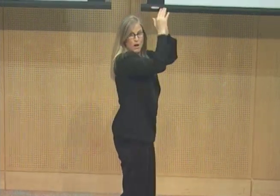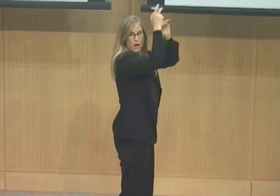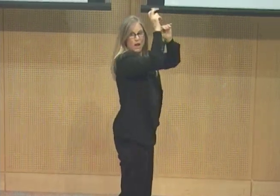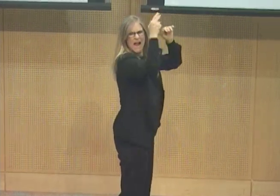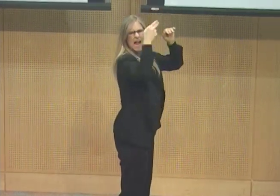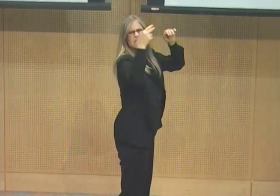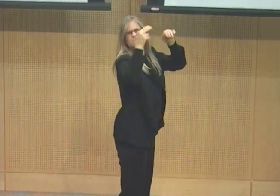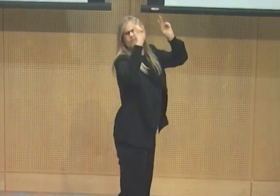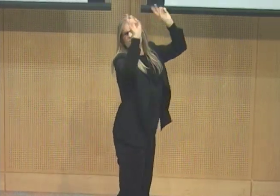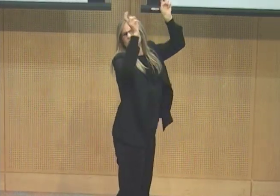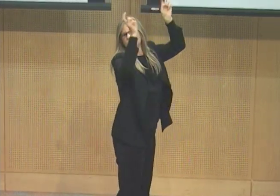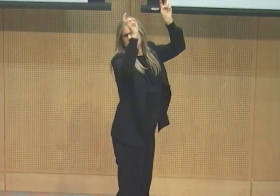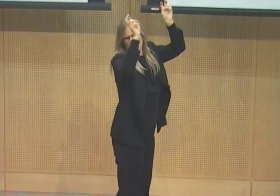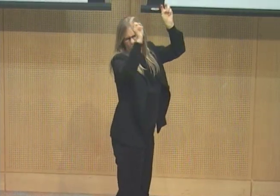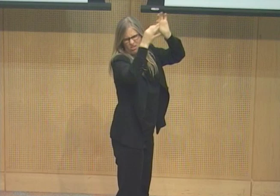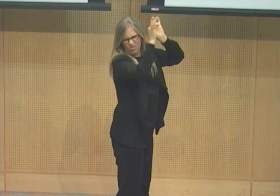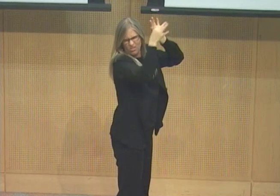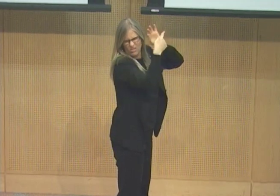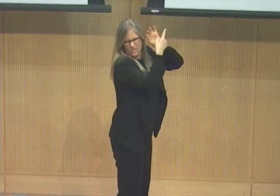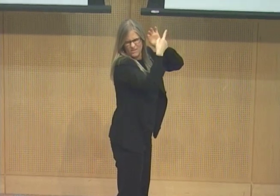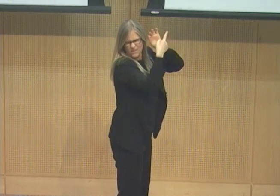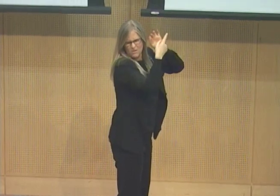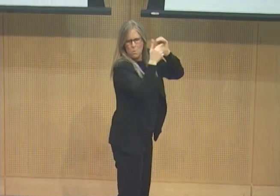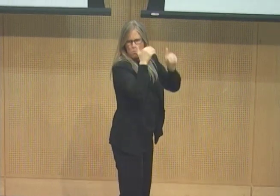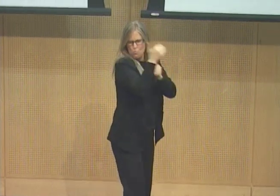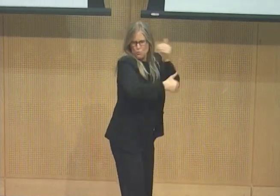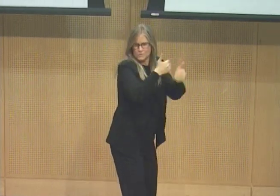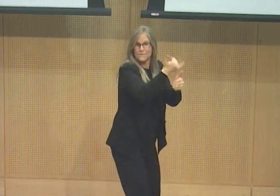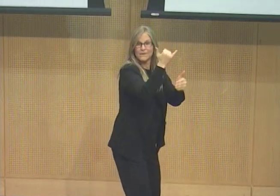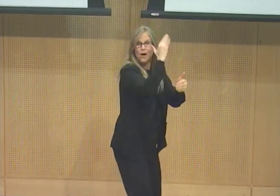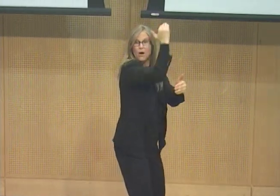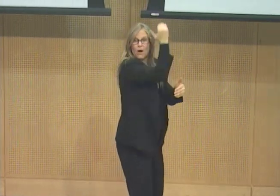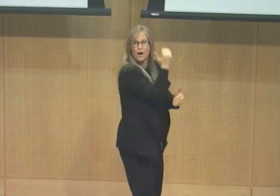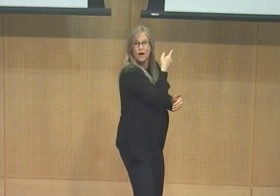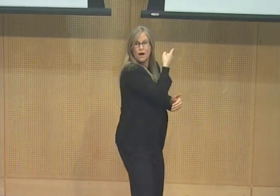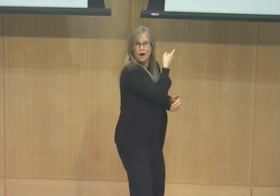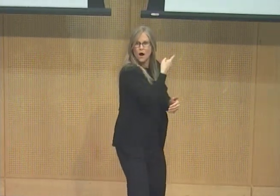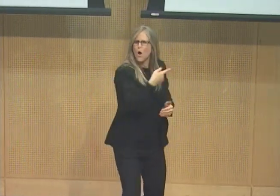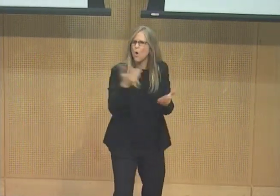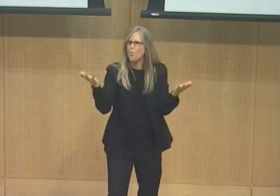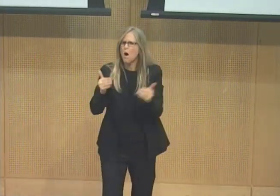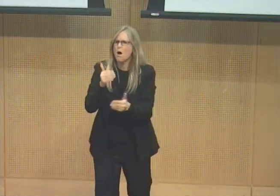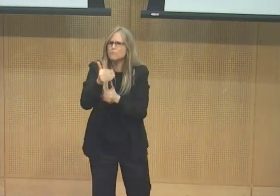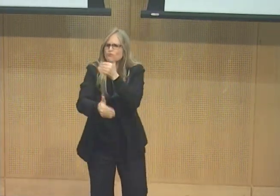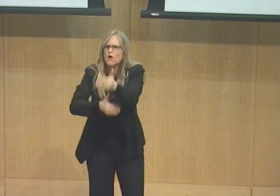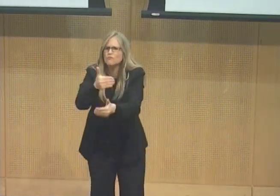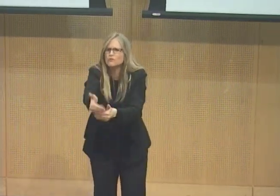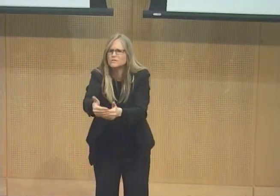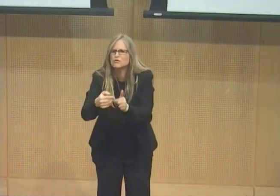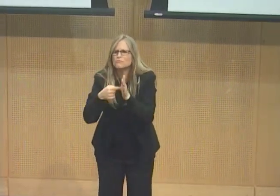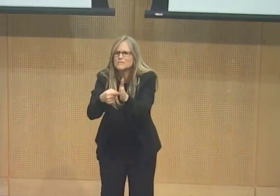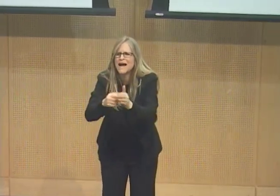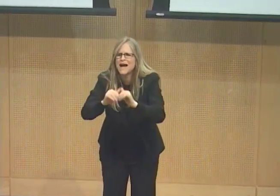Remember the title-- the fantastic advancement happened--